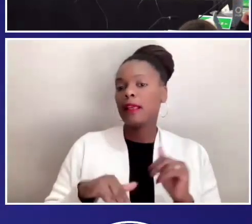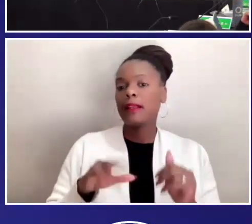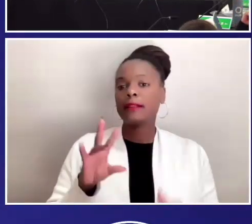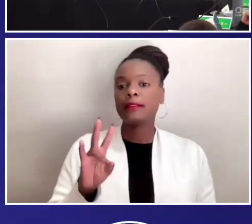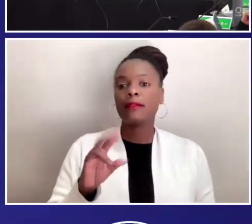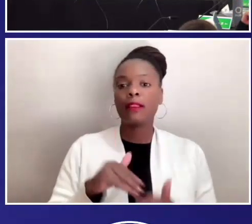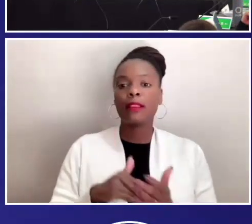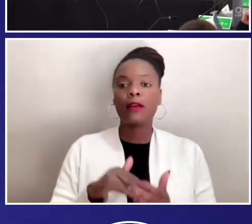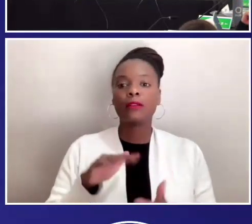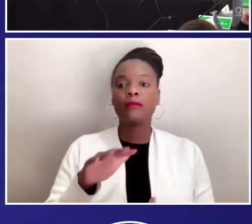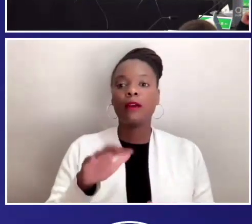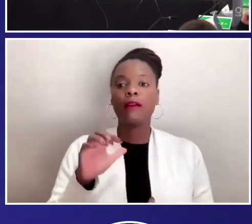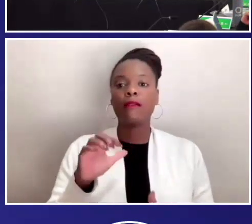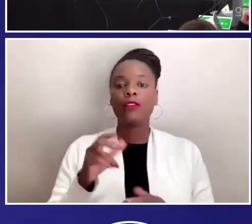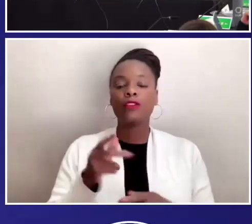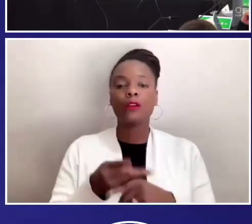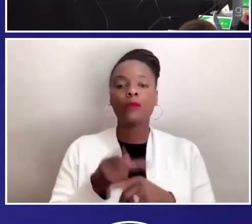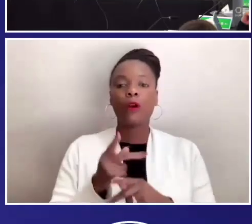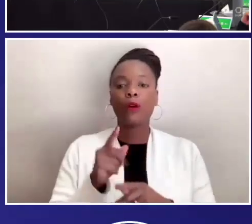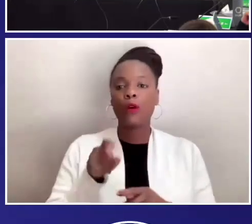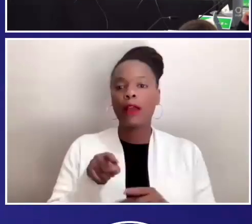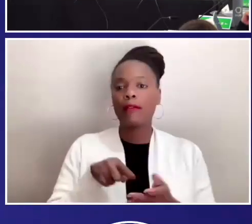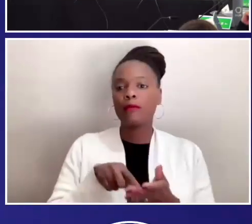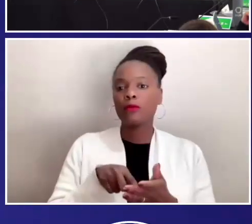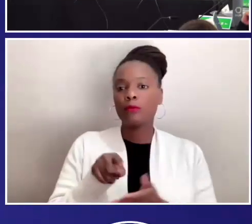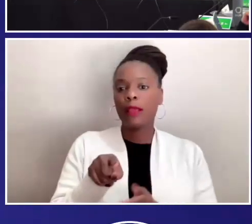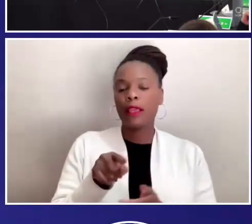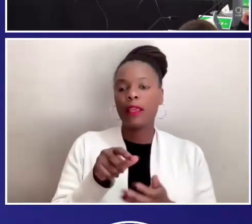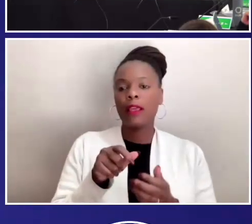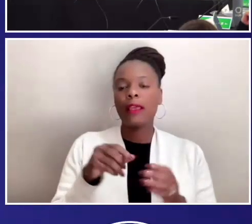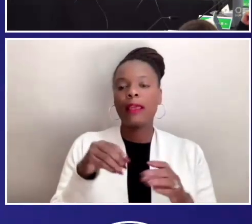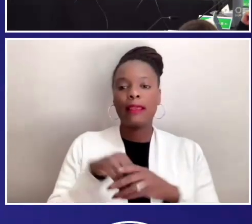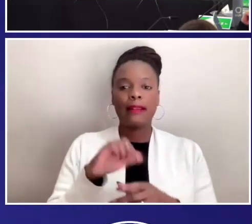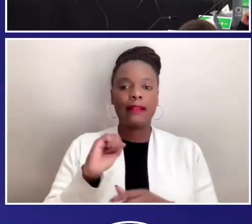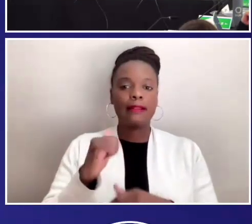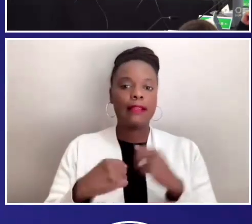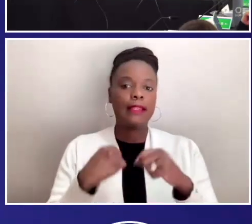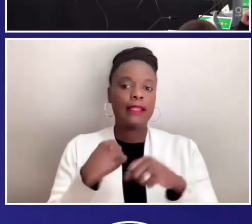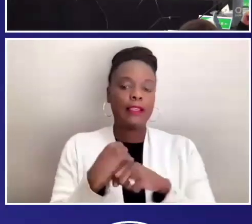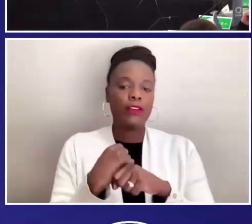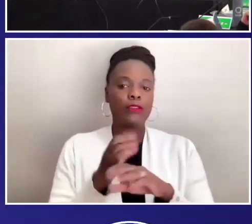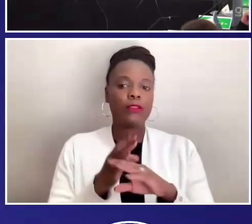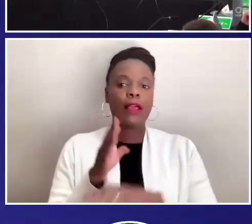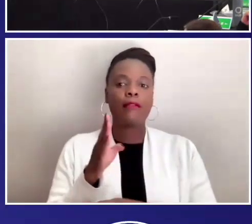loan within ten years of entering repayment. We've added (b),